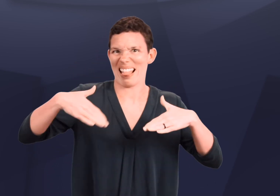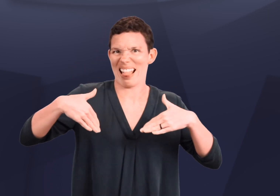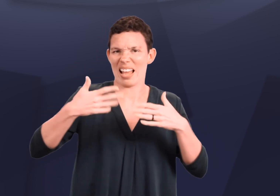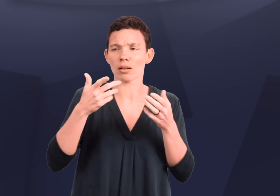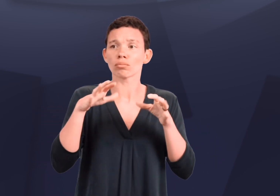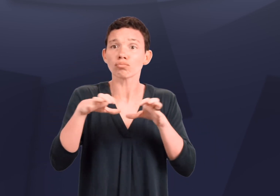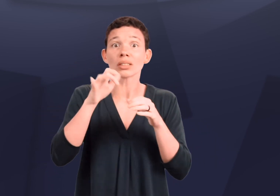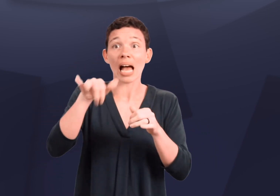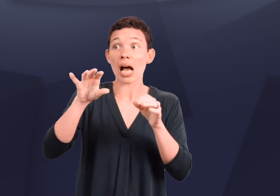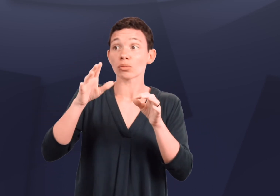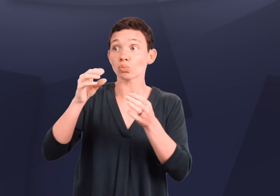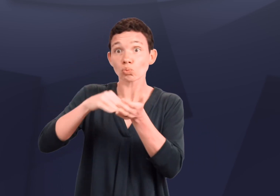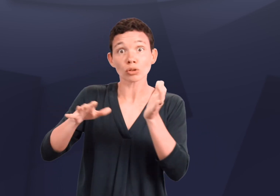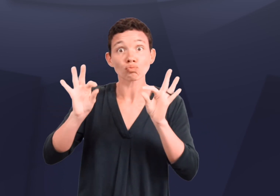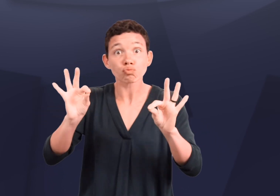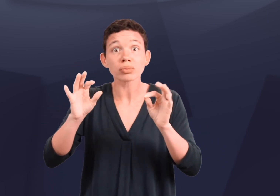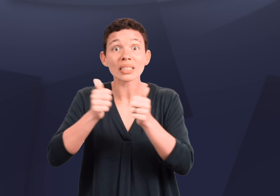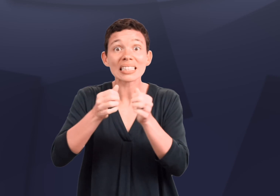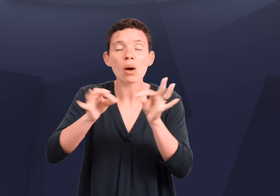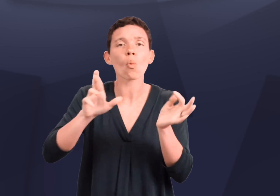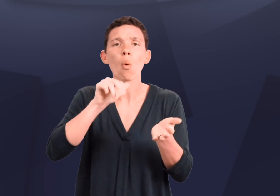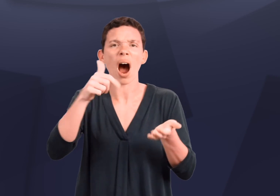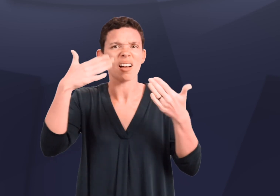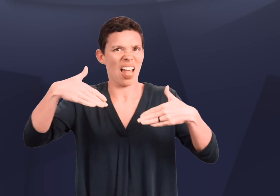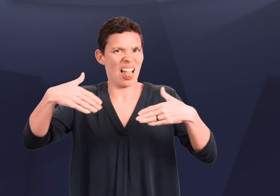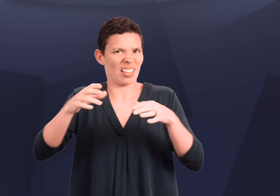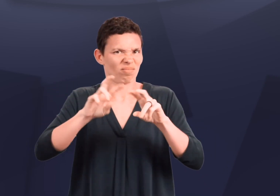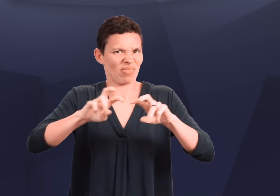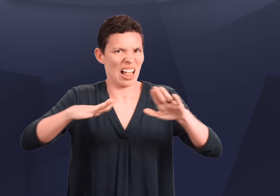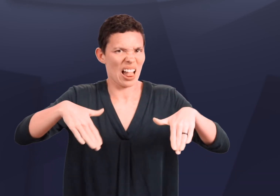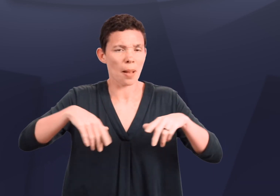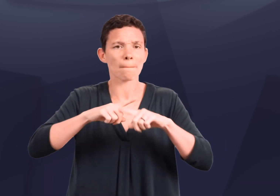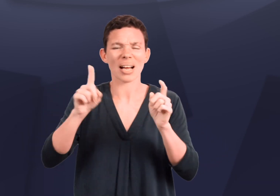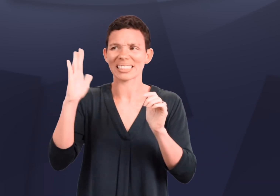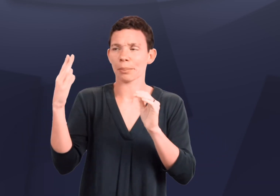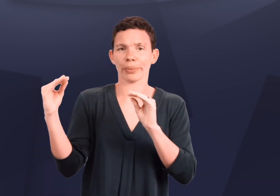The language assessment has not been done, and the child hasn't arrived at school,